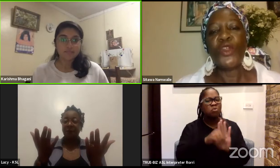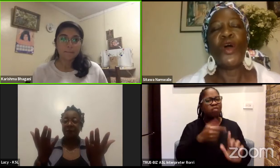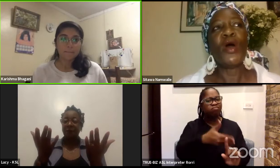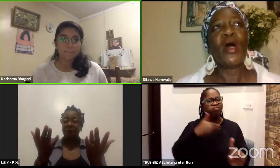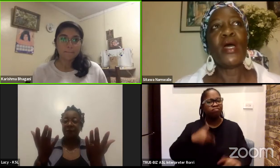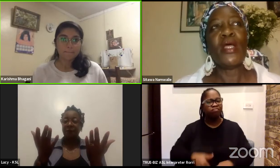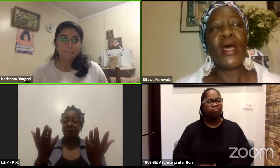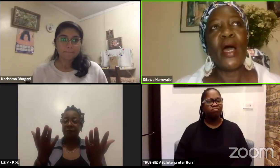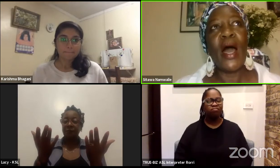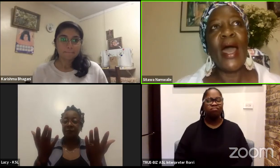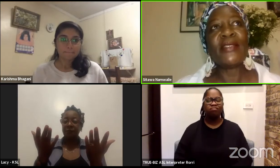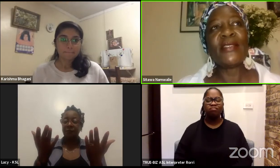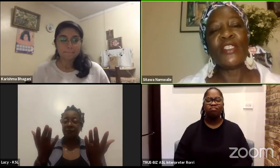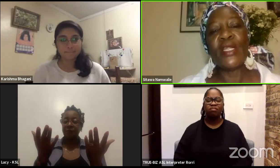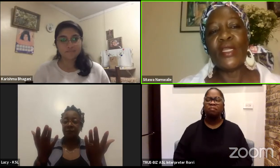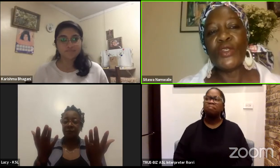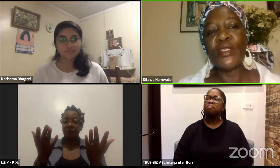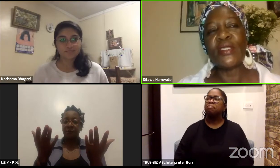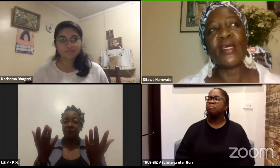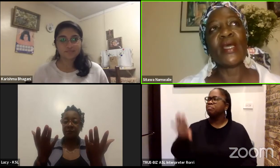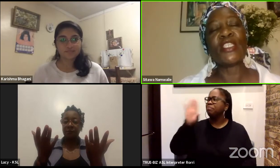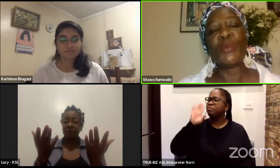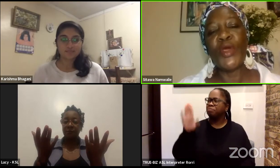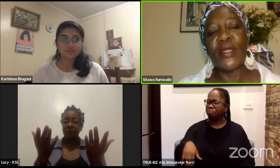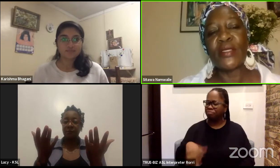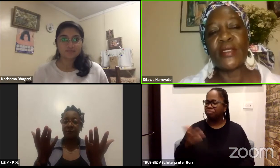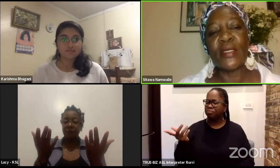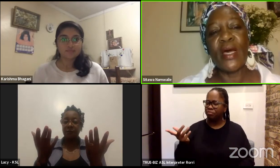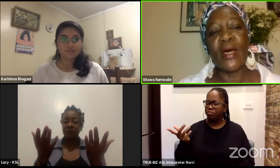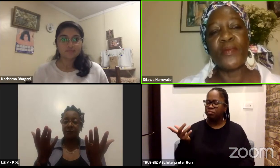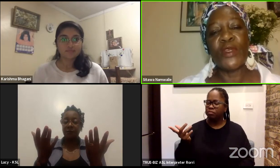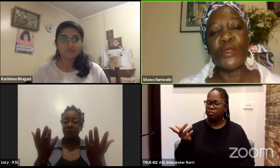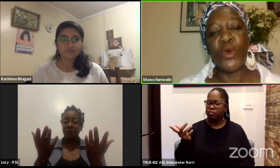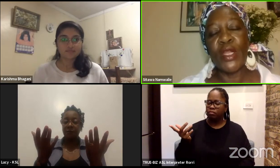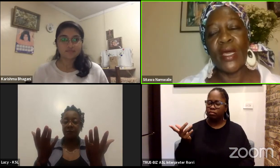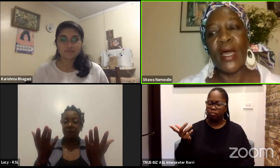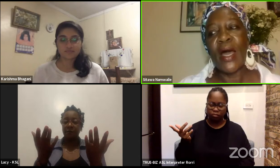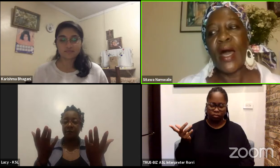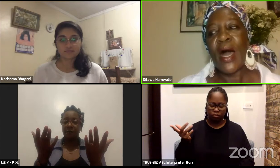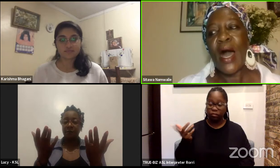You know, I had such an interesting experience this morning.